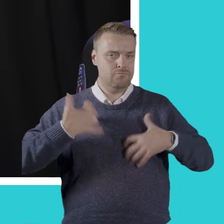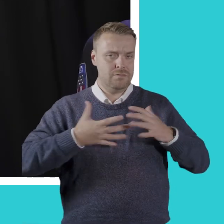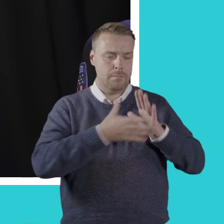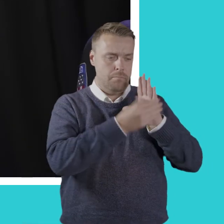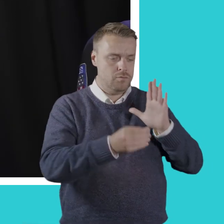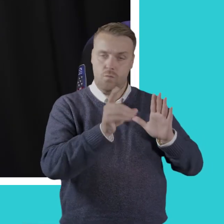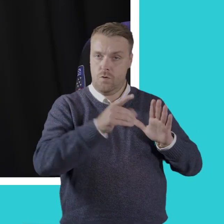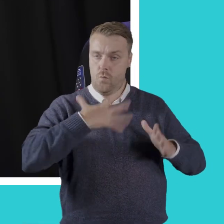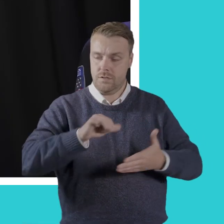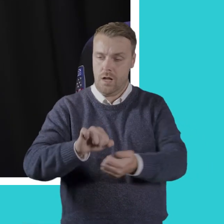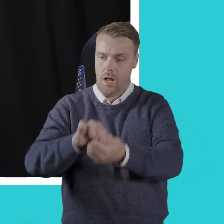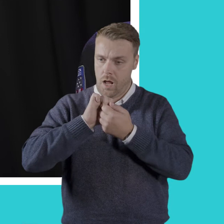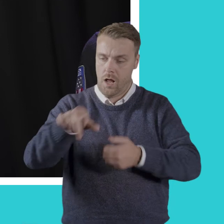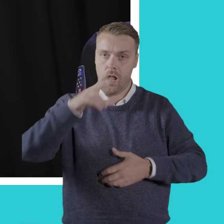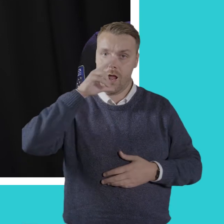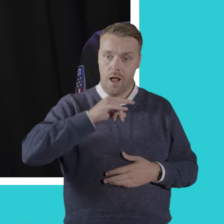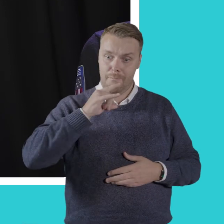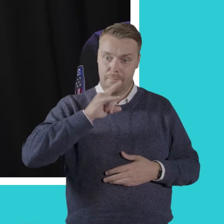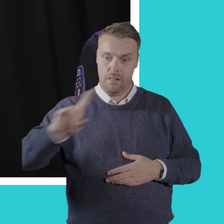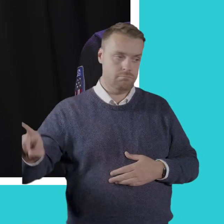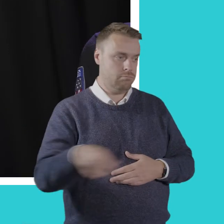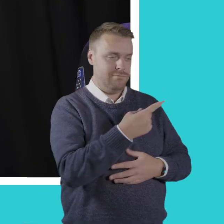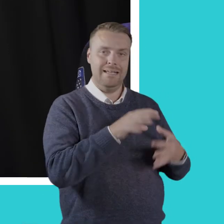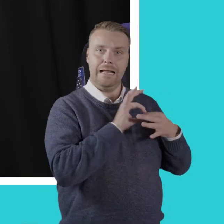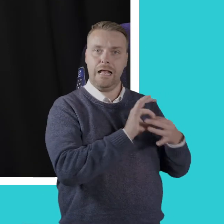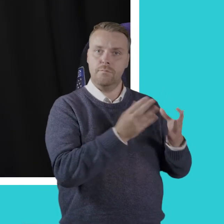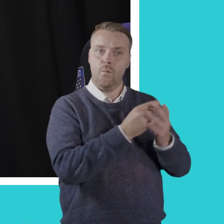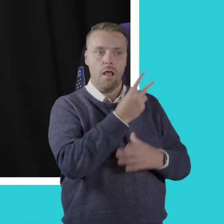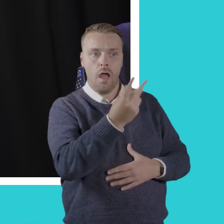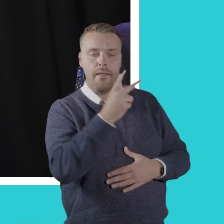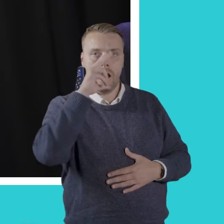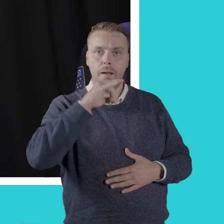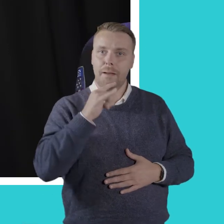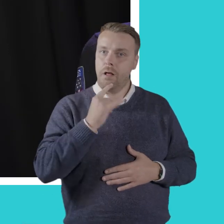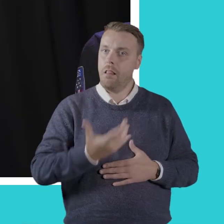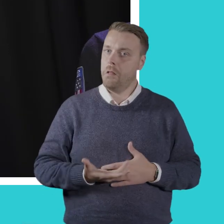young people to go out and do engagement work with other young people. Giving them like paid